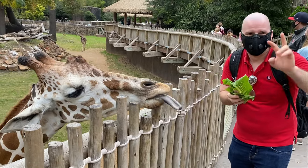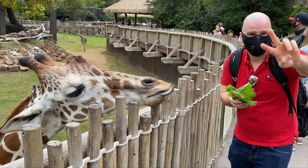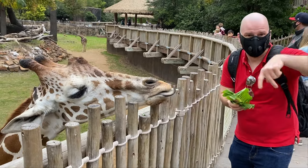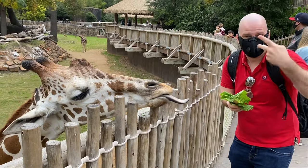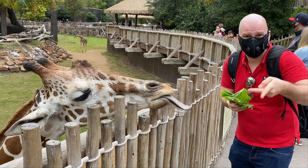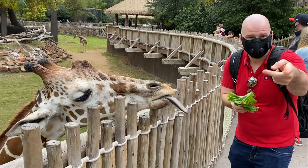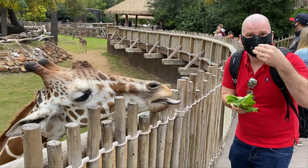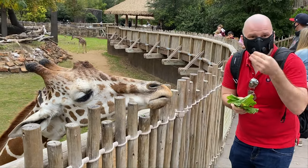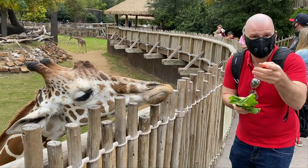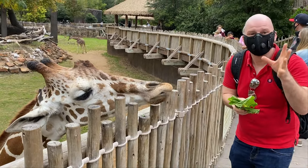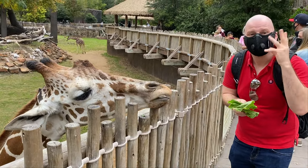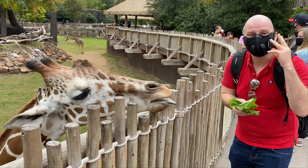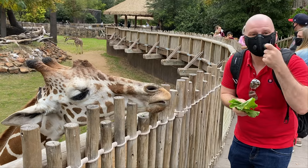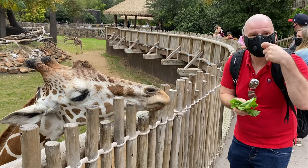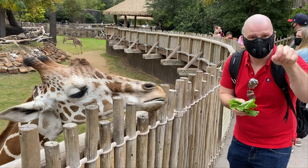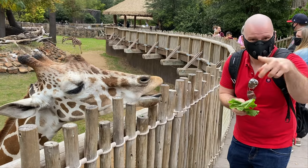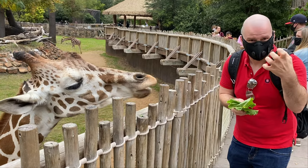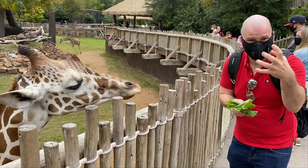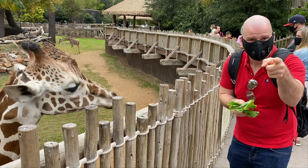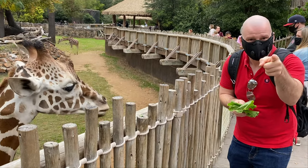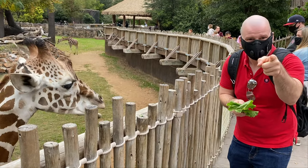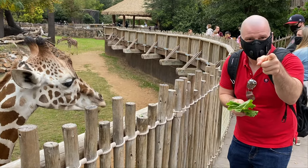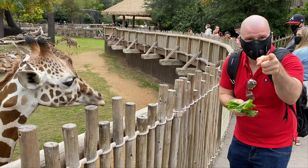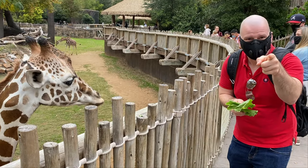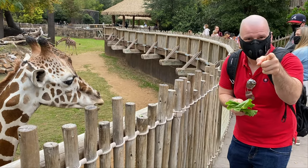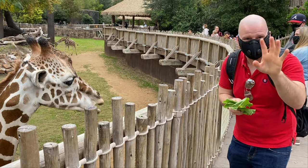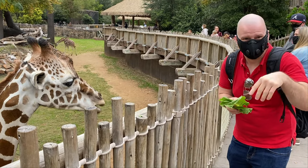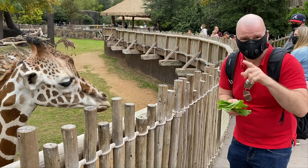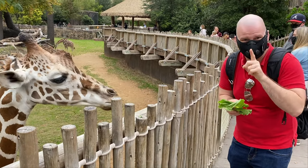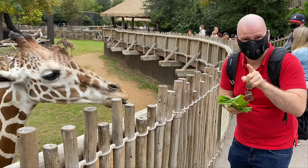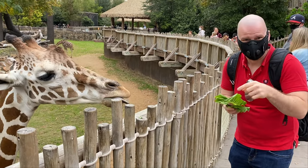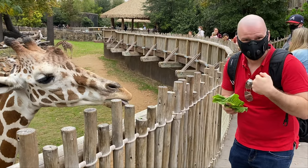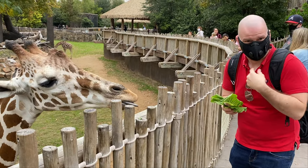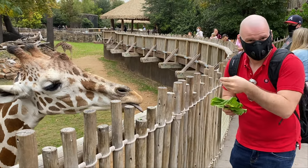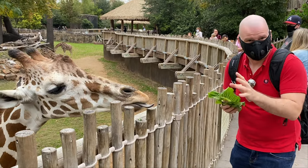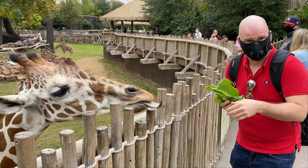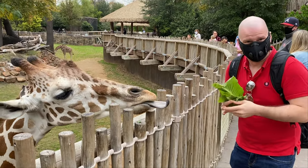Do you want to take a turn and experience it for once at last?! Are you sure that I give all of them?